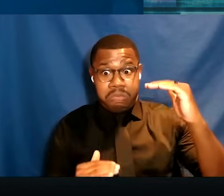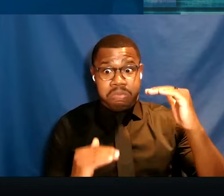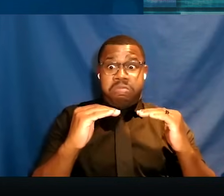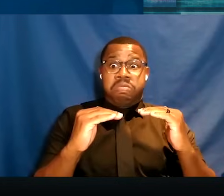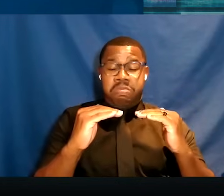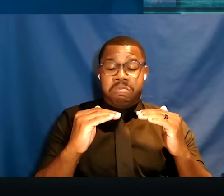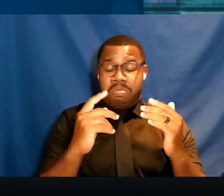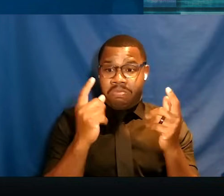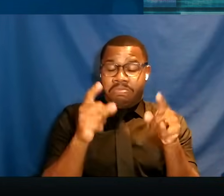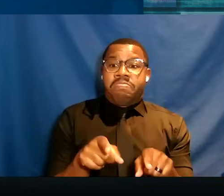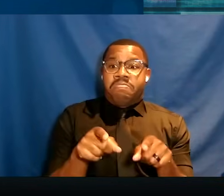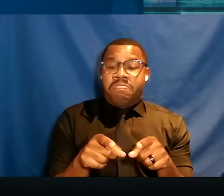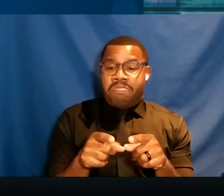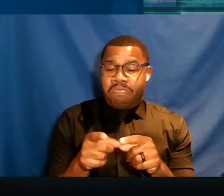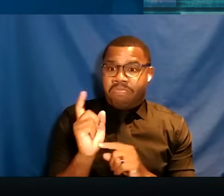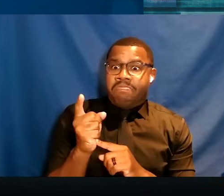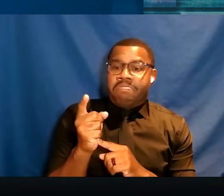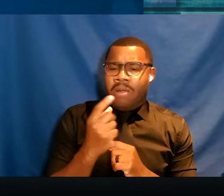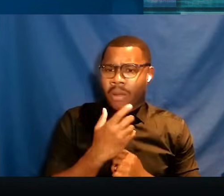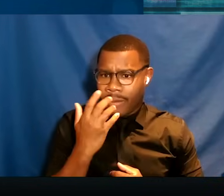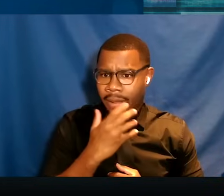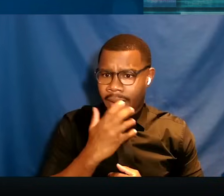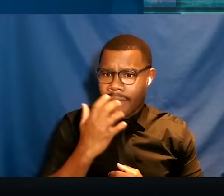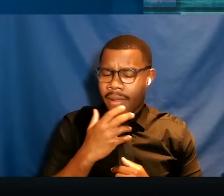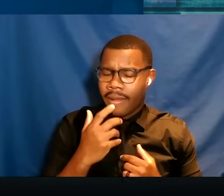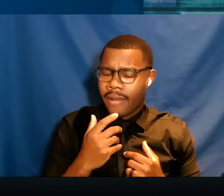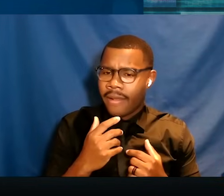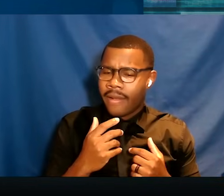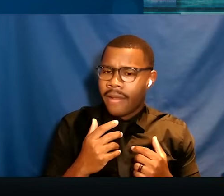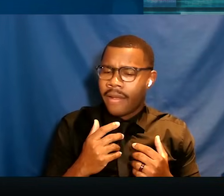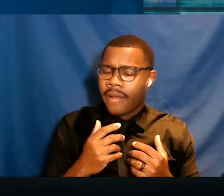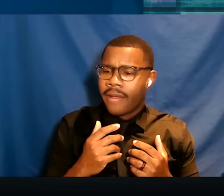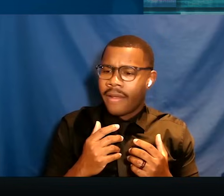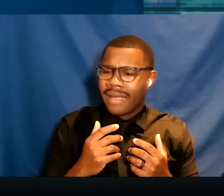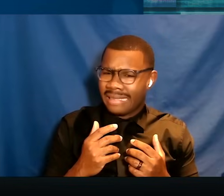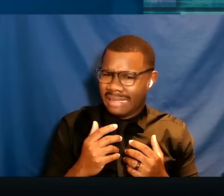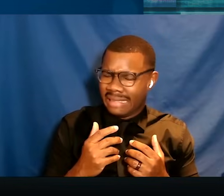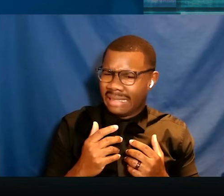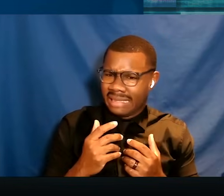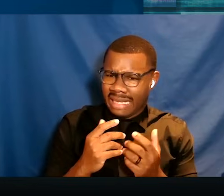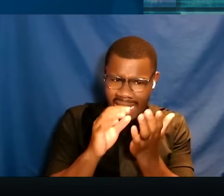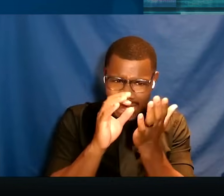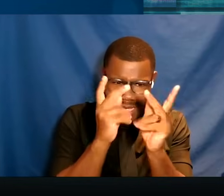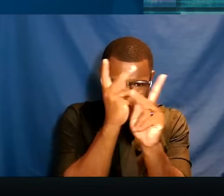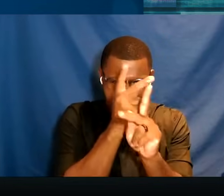And, you know, it shows in the calculations that were done, the value of this, almost 11,000 additional work days